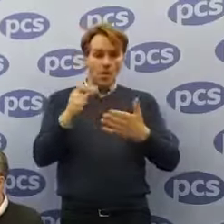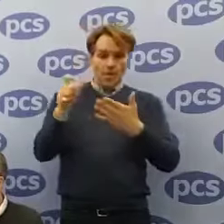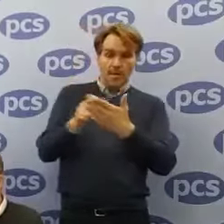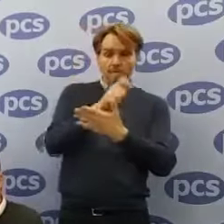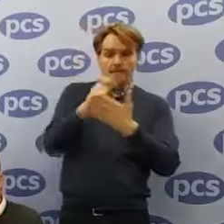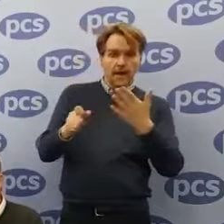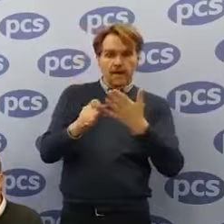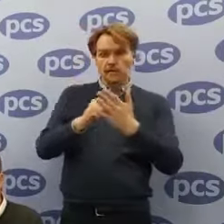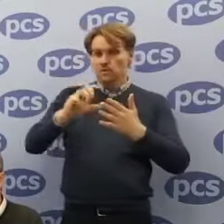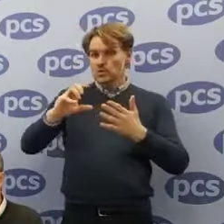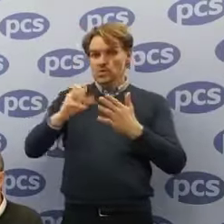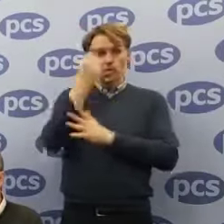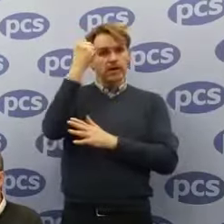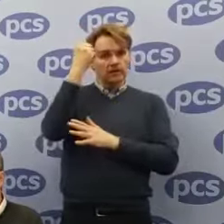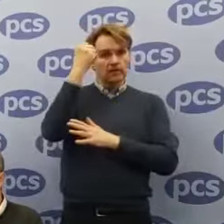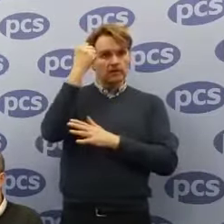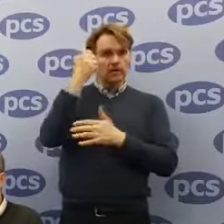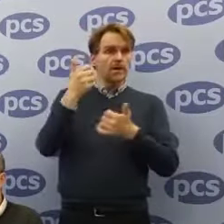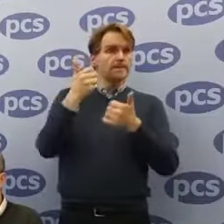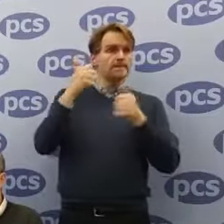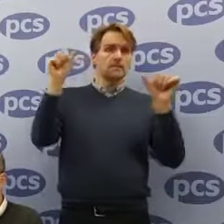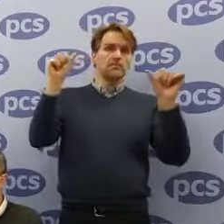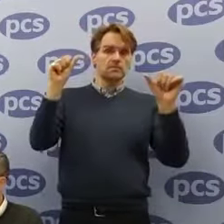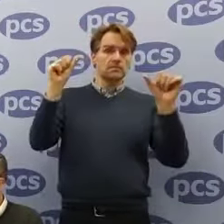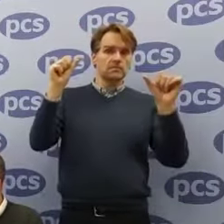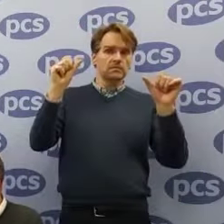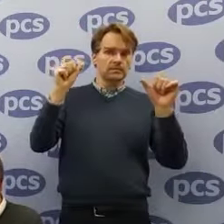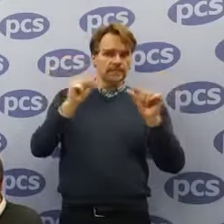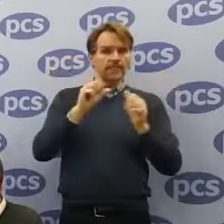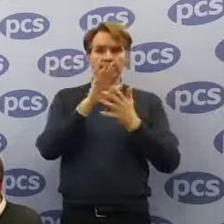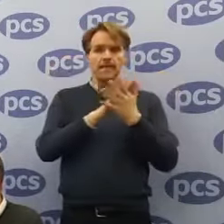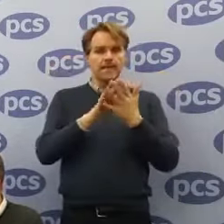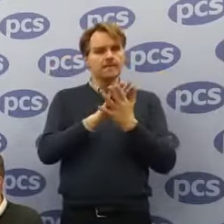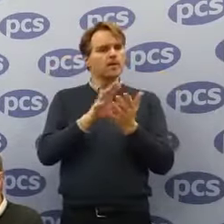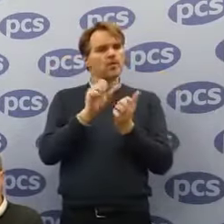will have to take, then that ballot is live for six months and I can assure you